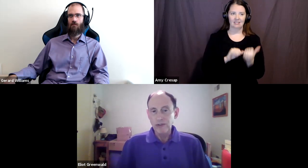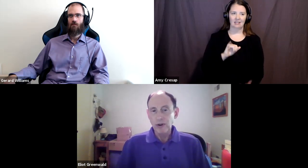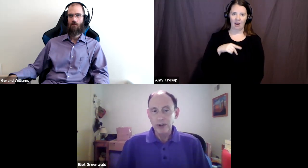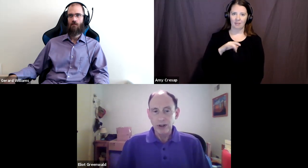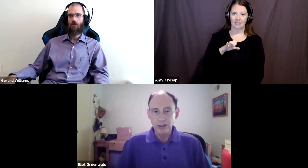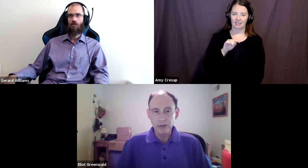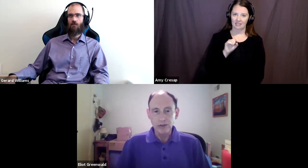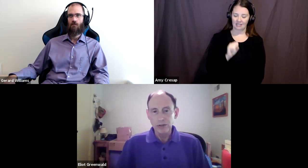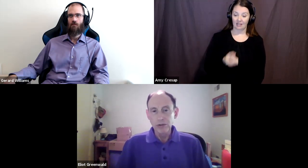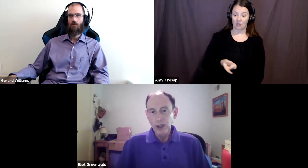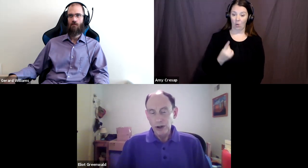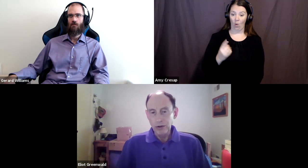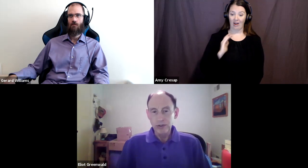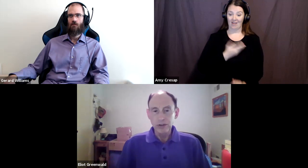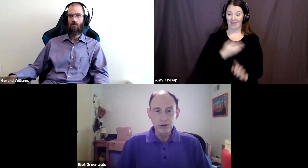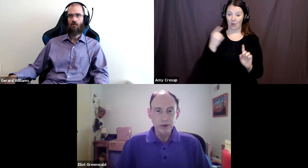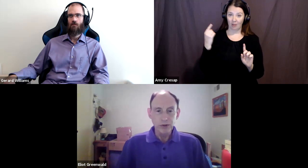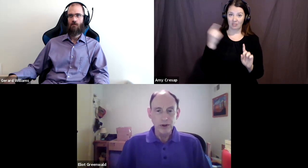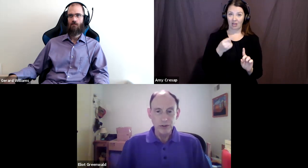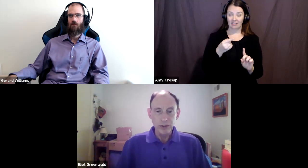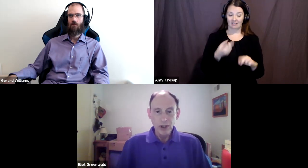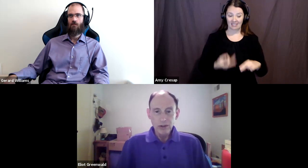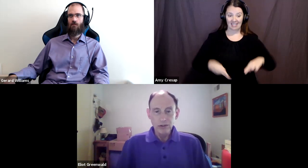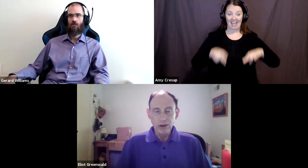One of our objectives to increase consumer choice.